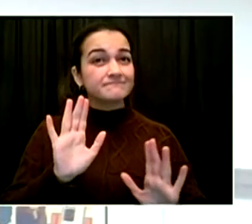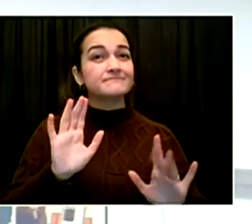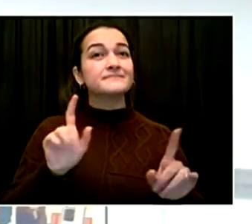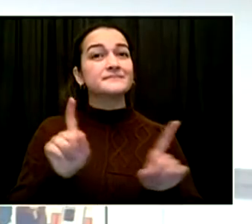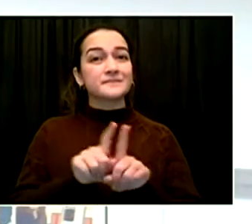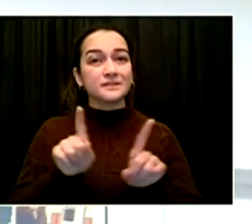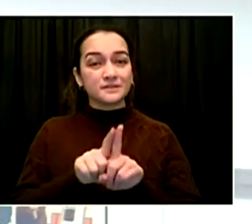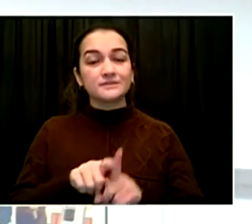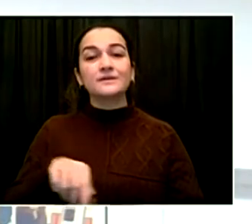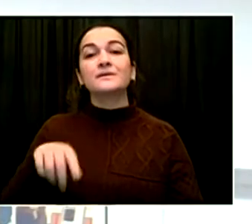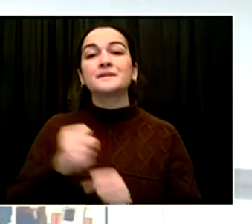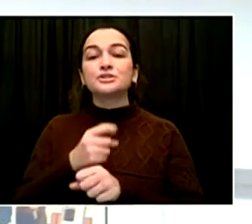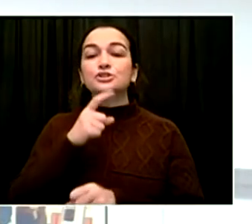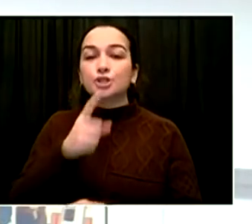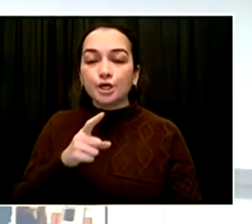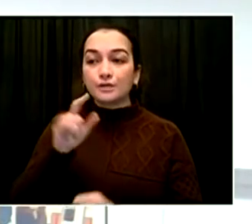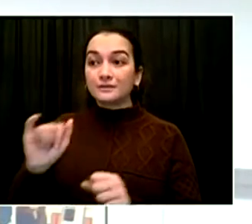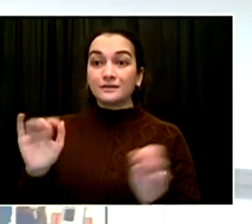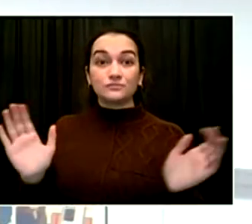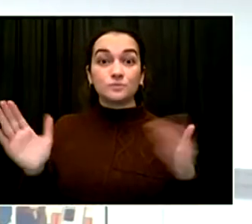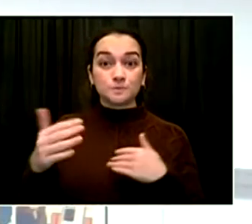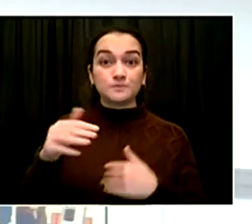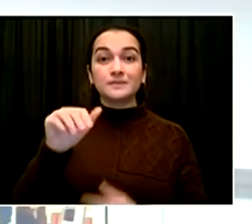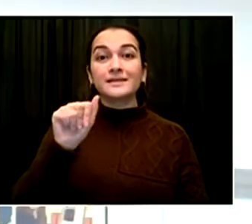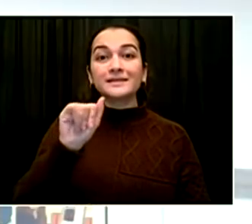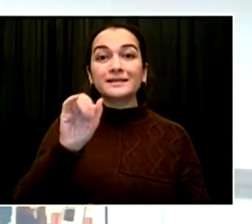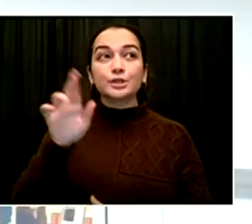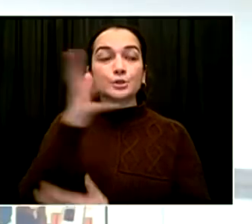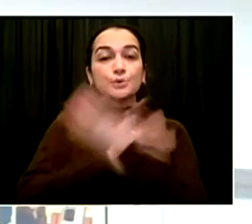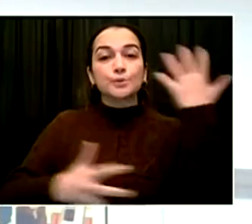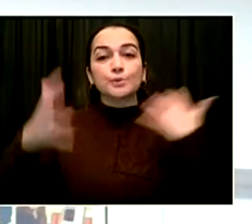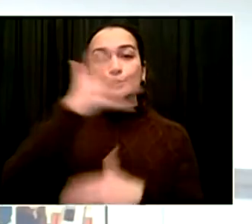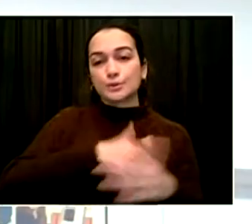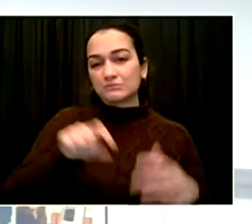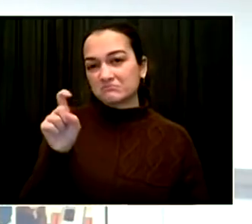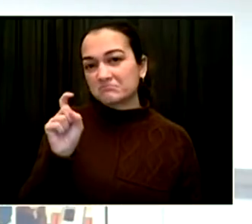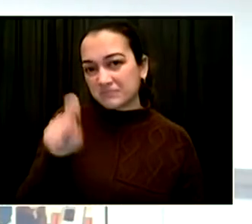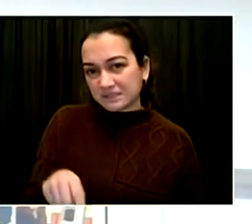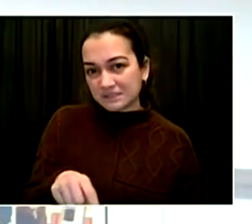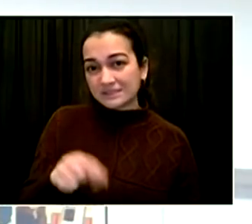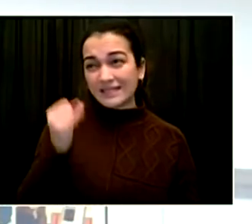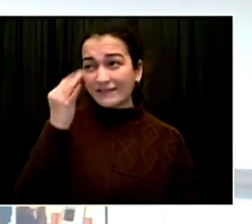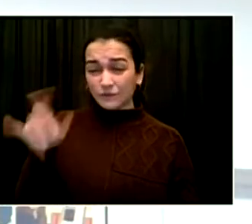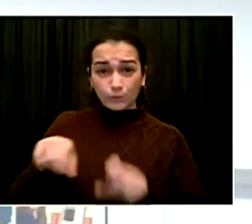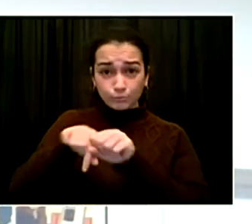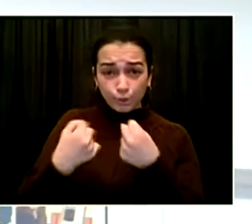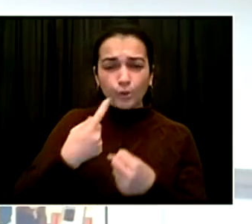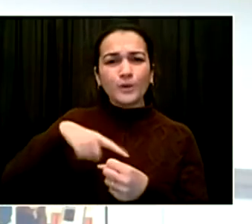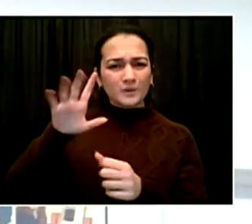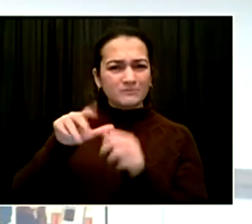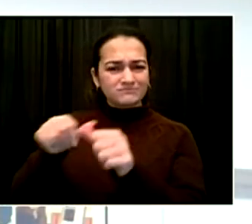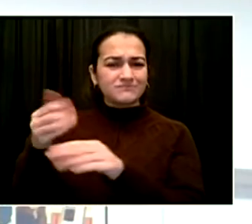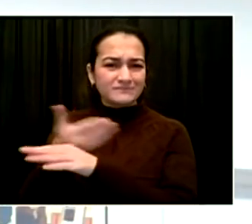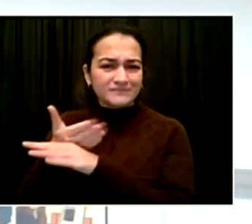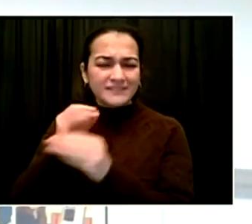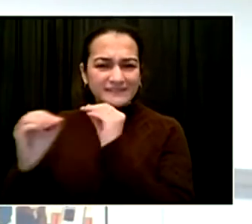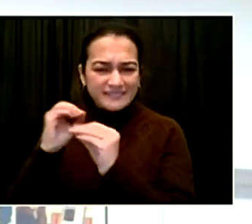WE ARE EMPHASIZING AND HAVE MADE UPGRADES THROUGH THE DEPARTMENT OF CITYWIDE ADMINISTRATIVE SERVICES, VENTILATION AND VARIOUS